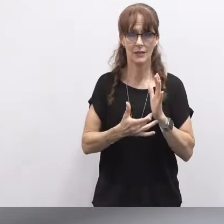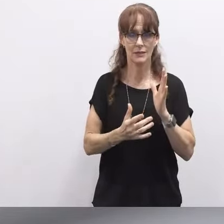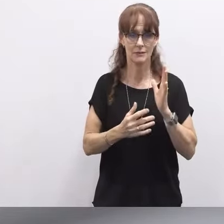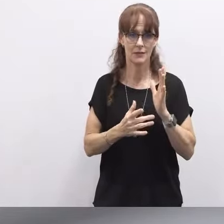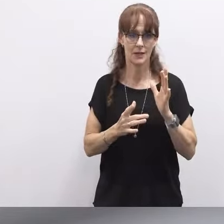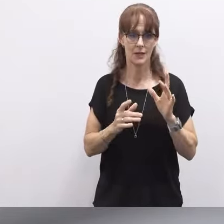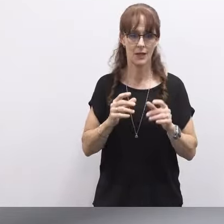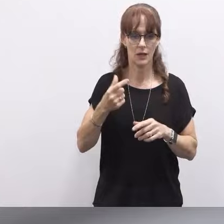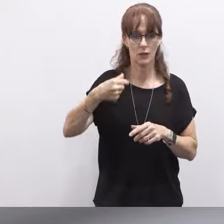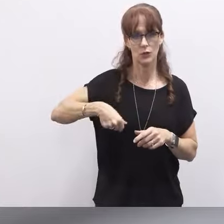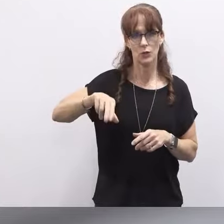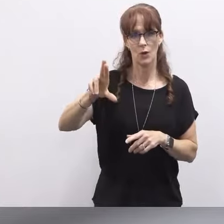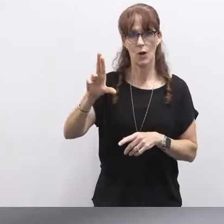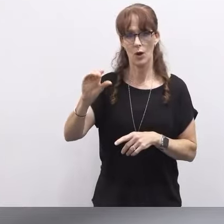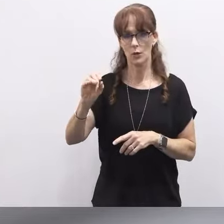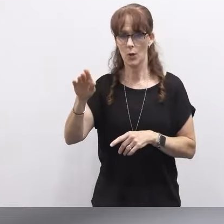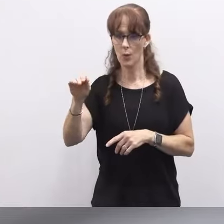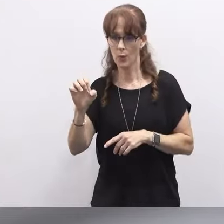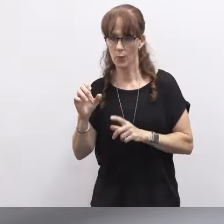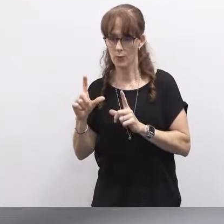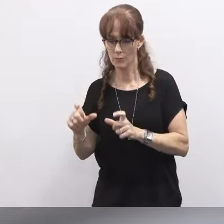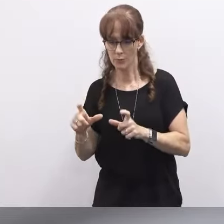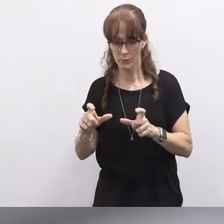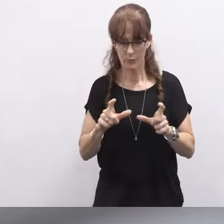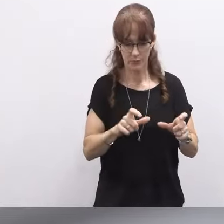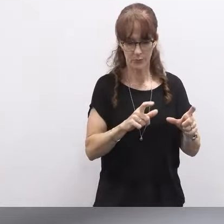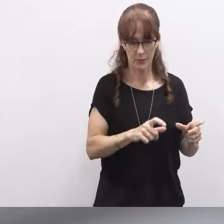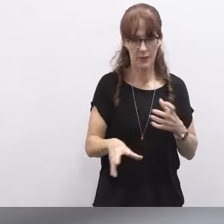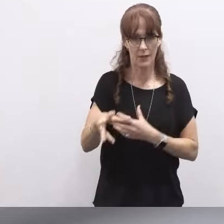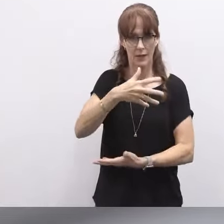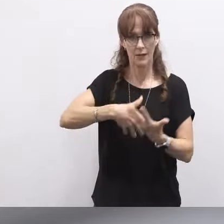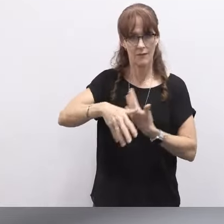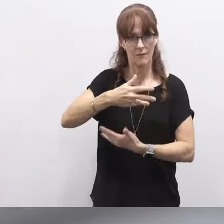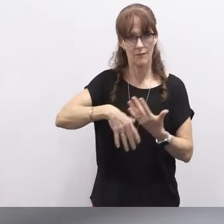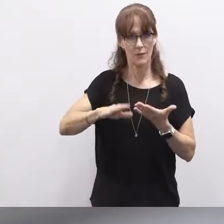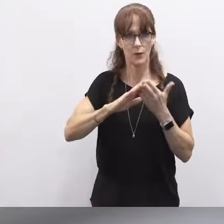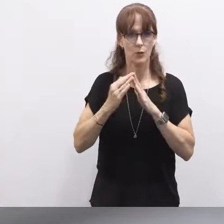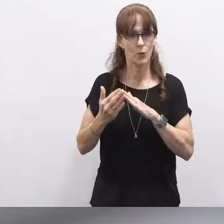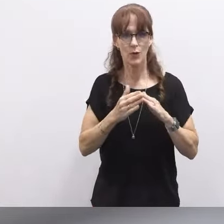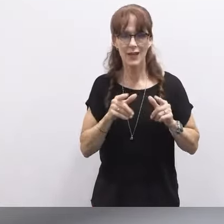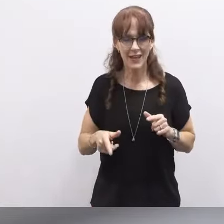with QR codes and the way that they engage the community. And so, as you've heard,